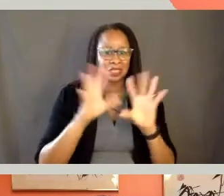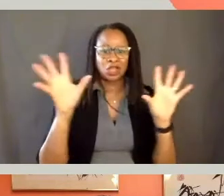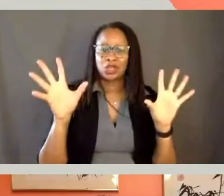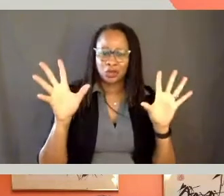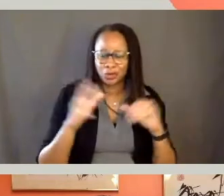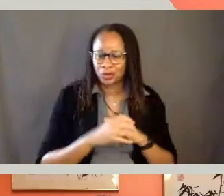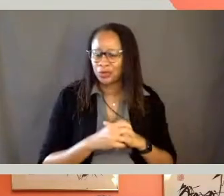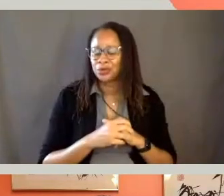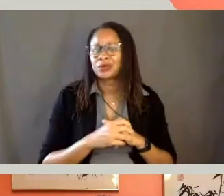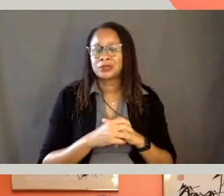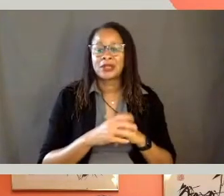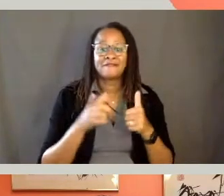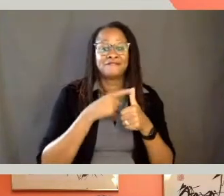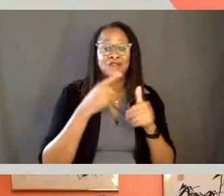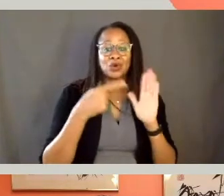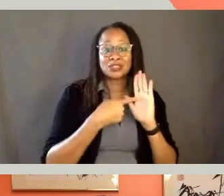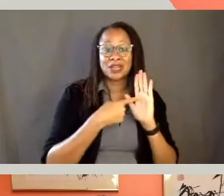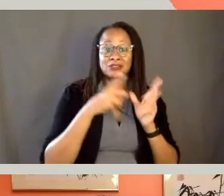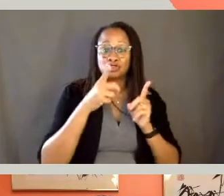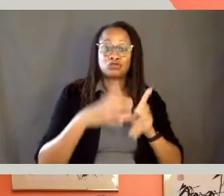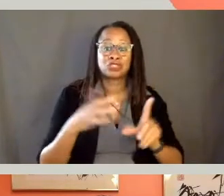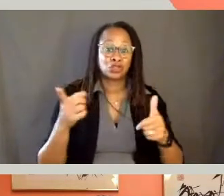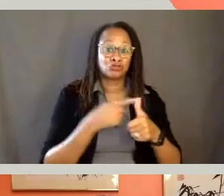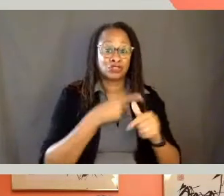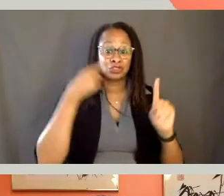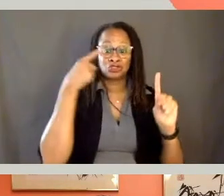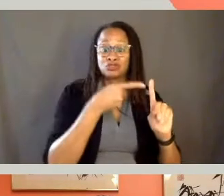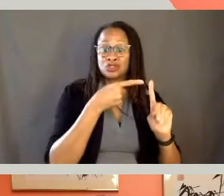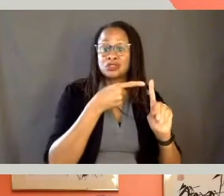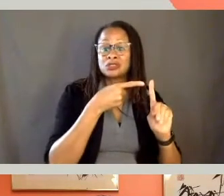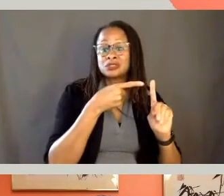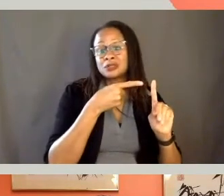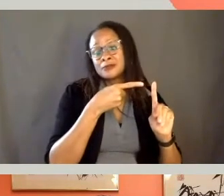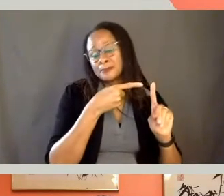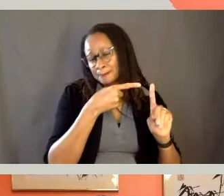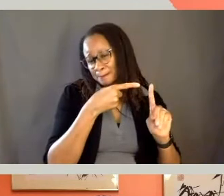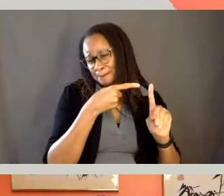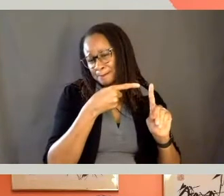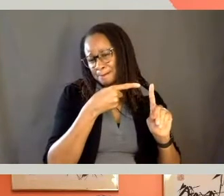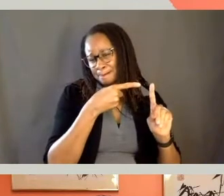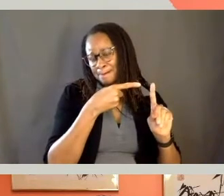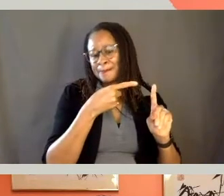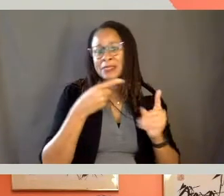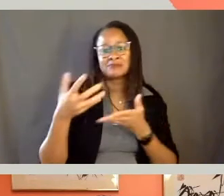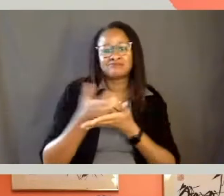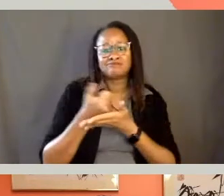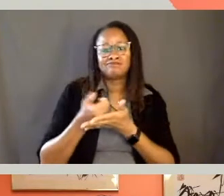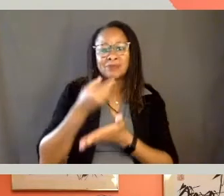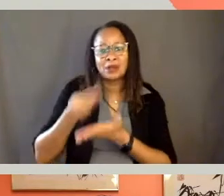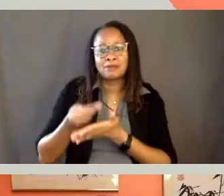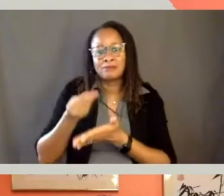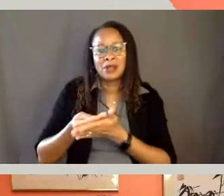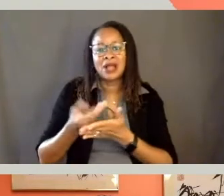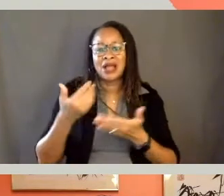So, you know, for instance, the directors original intention was and raising funds and having a treatment,